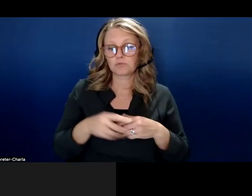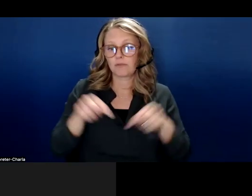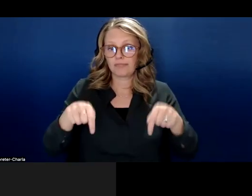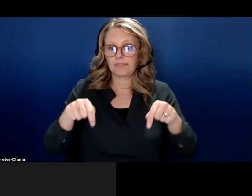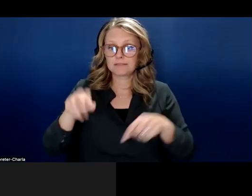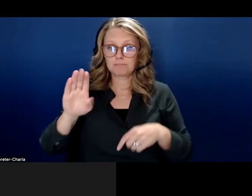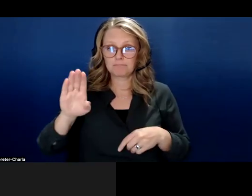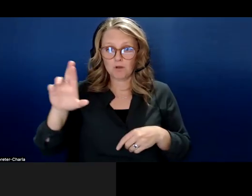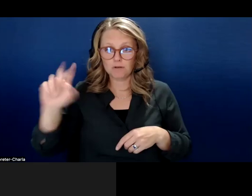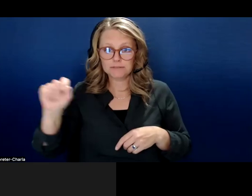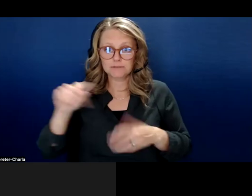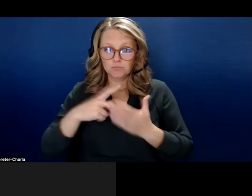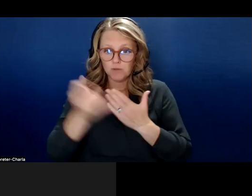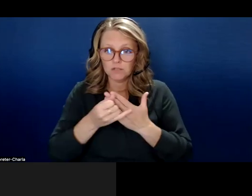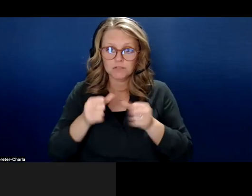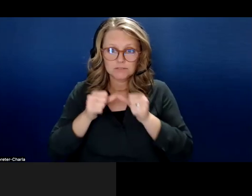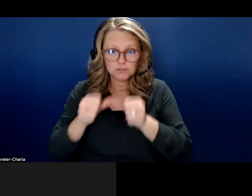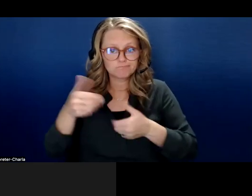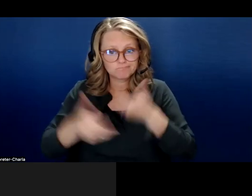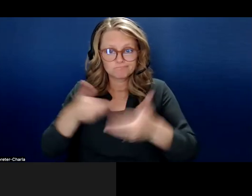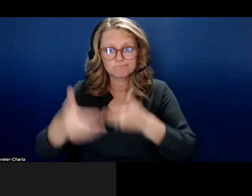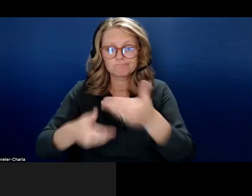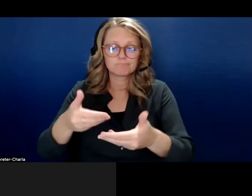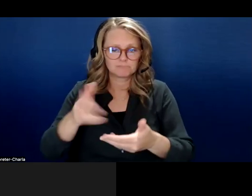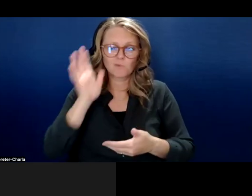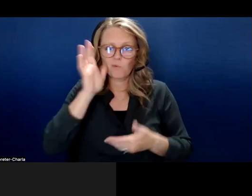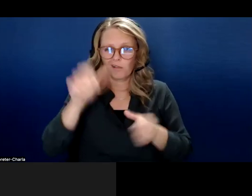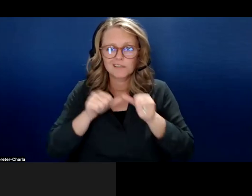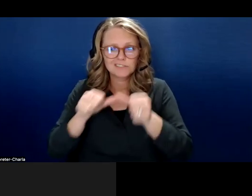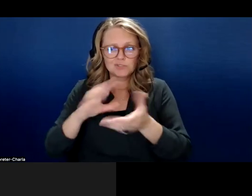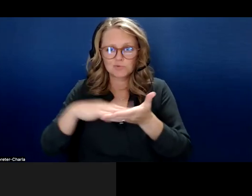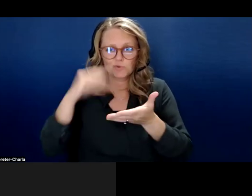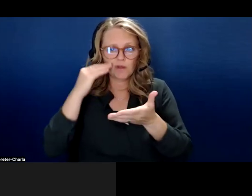there just will be a lot to learn from each subsequent one that's implemented.